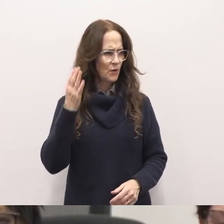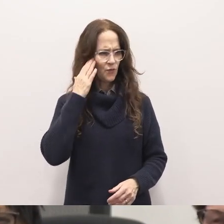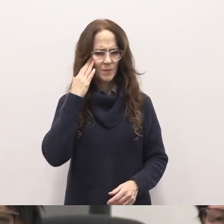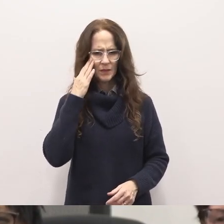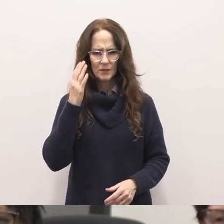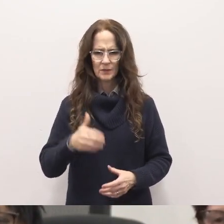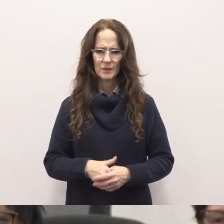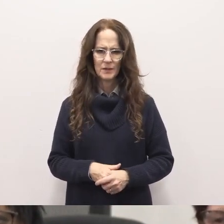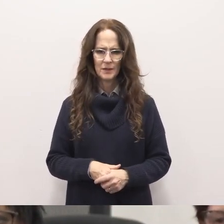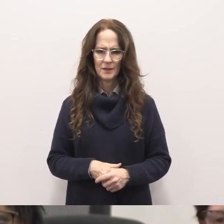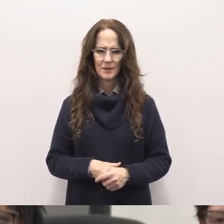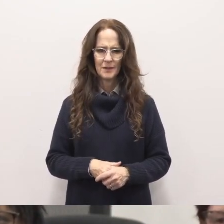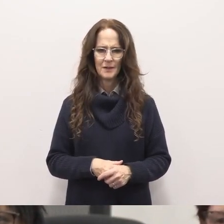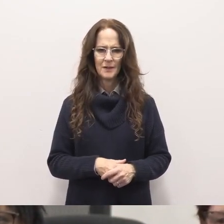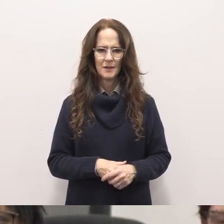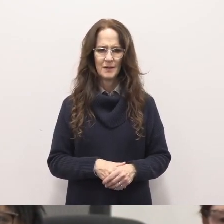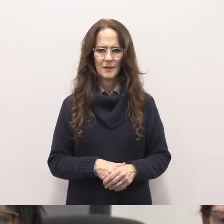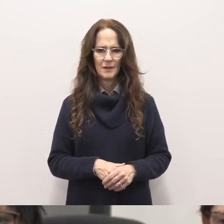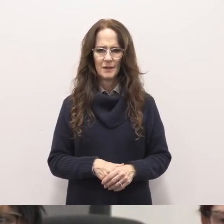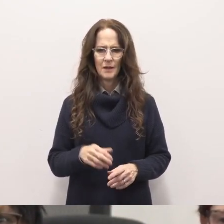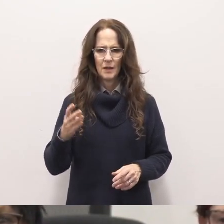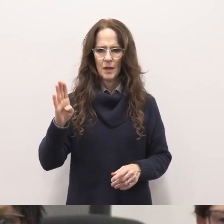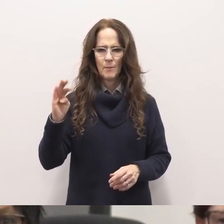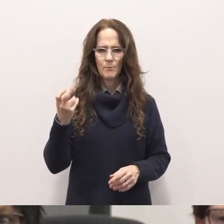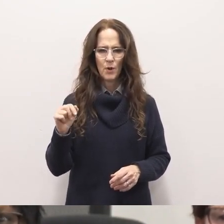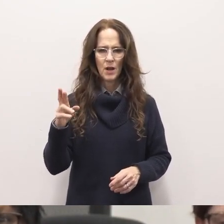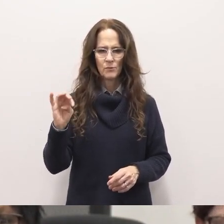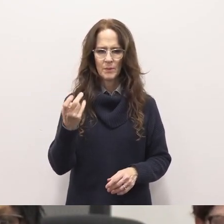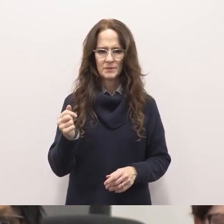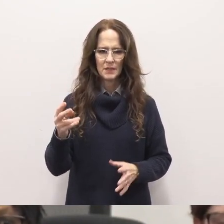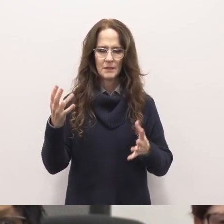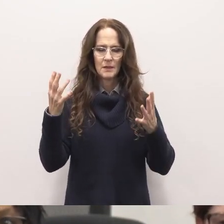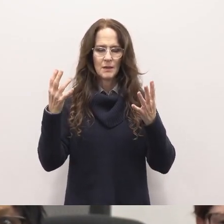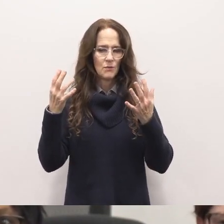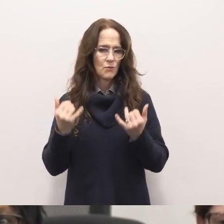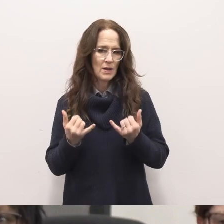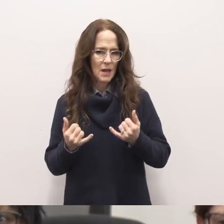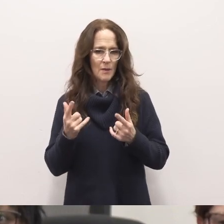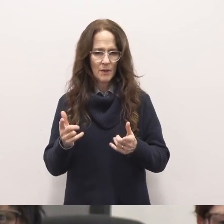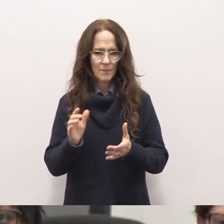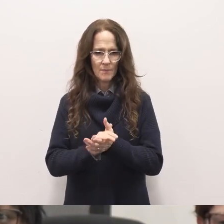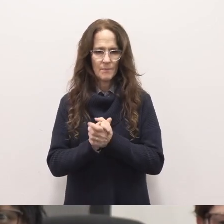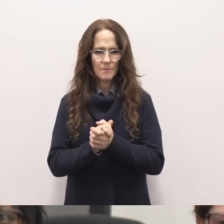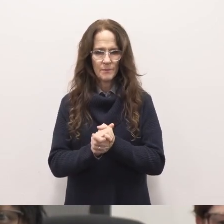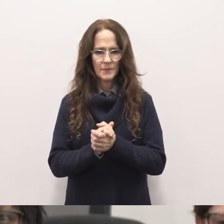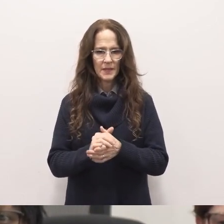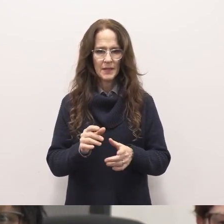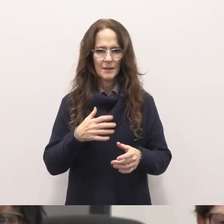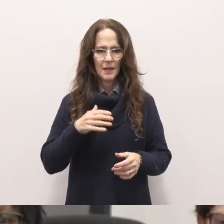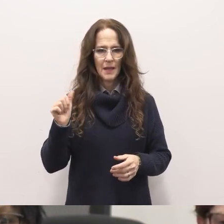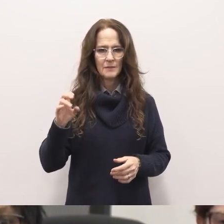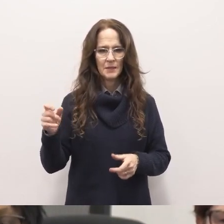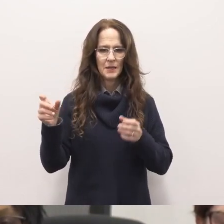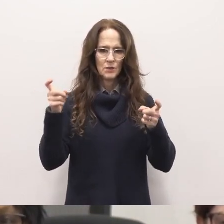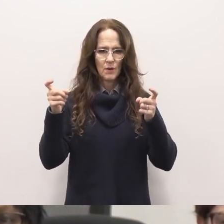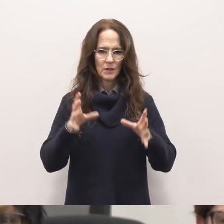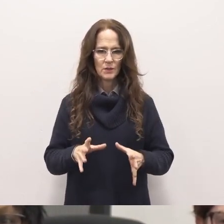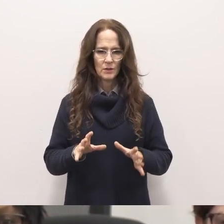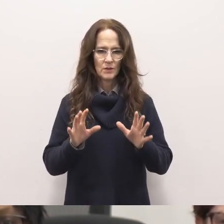Yeah. And then Grant Robinson, who's not here right now, but just wanna acknowledge him too as well. He's my ASB director and just done so much for me